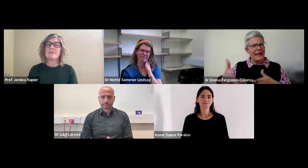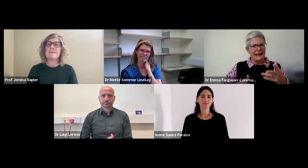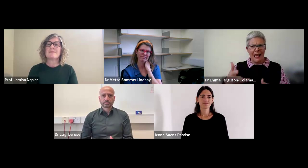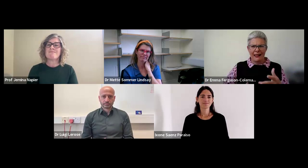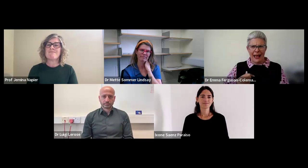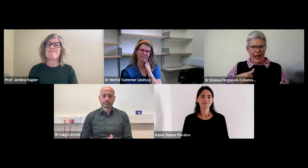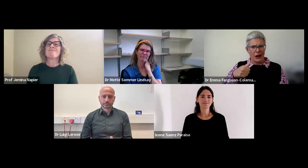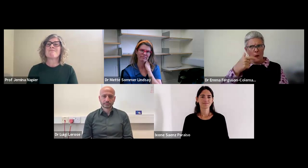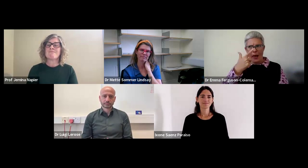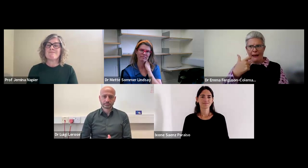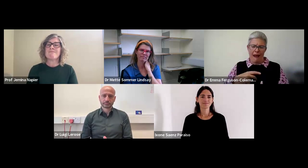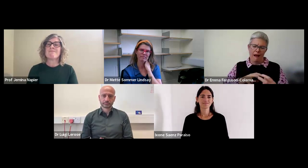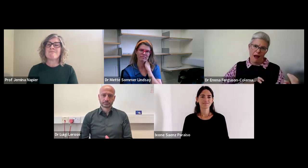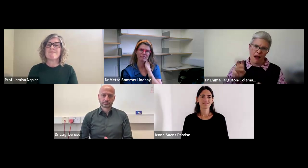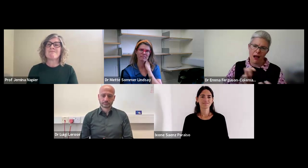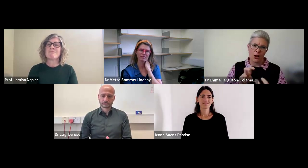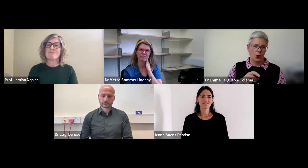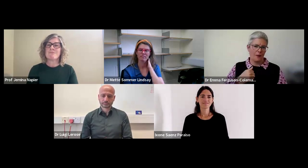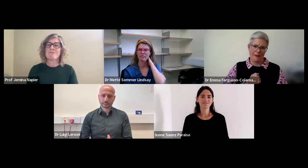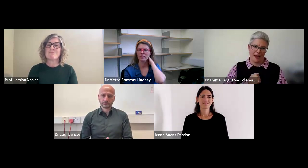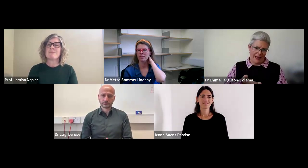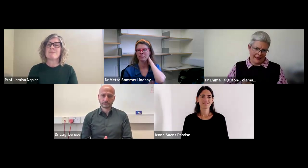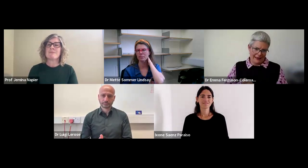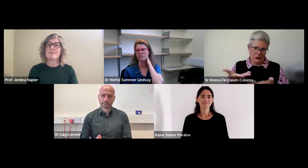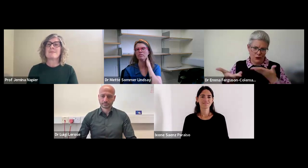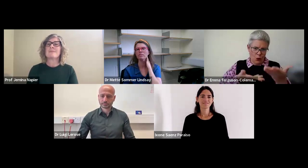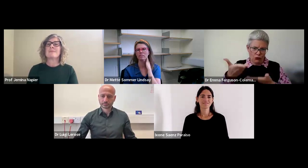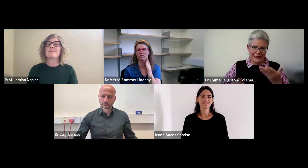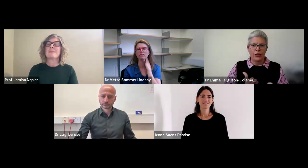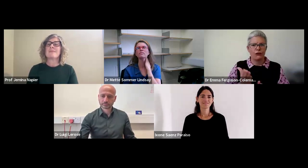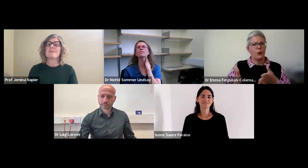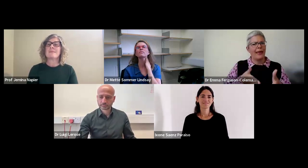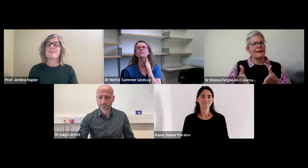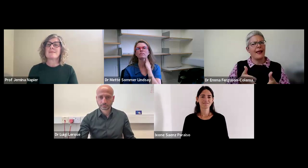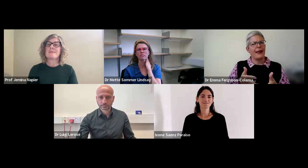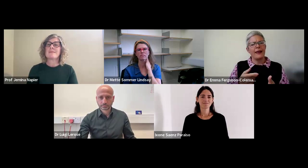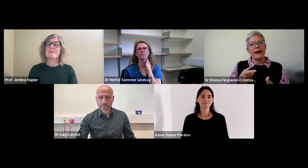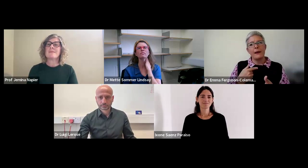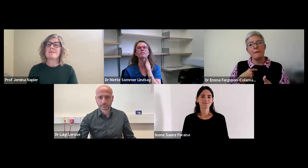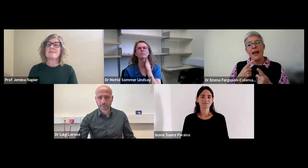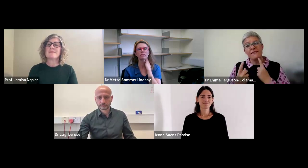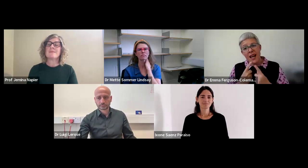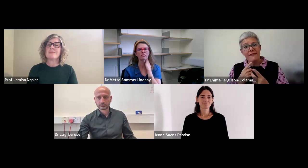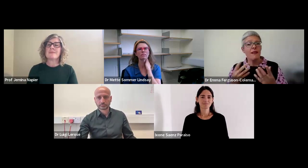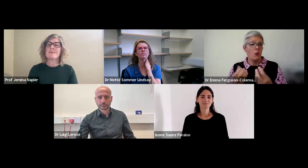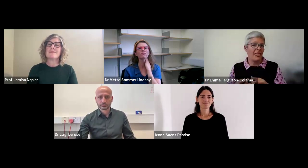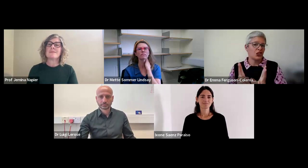English? Why could I have not done this in BSL, you know? I can argue my story in a better way